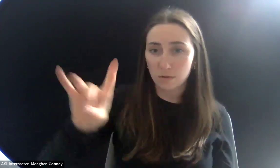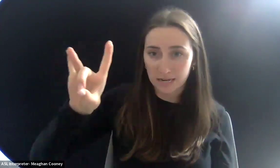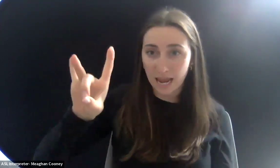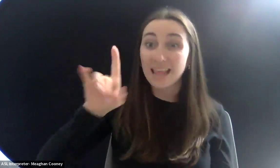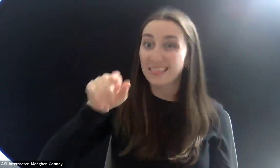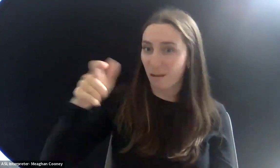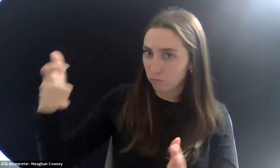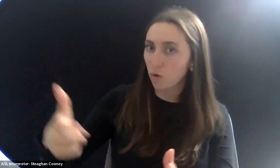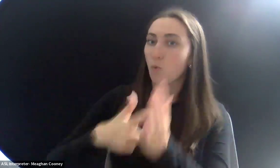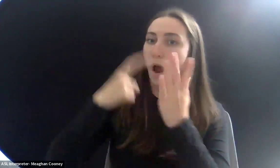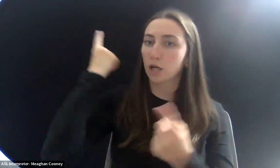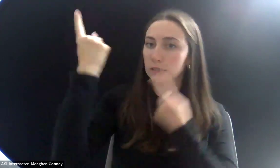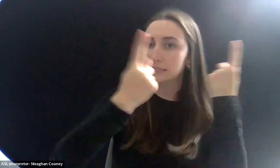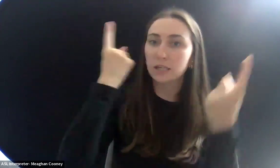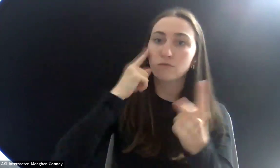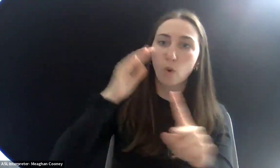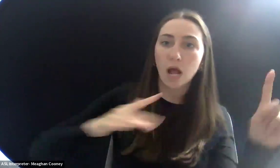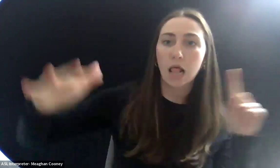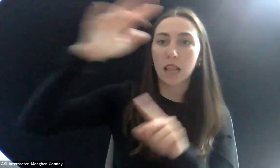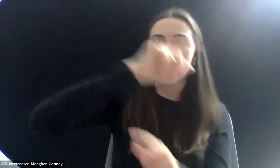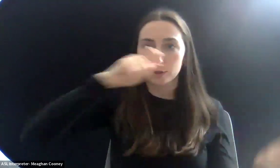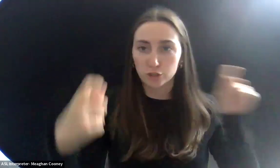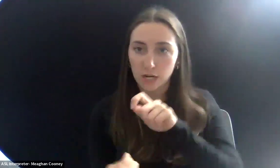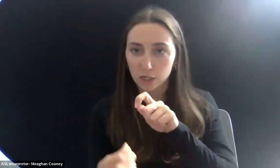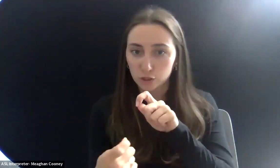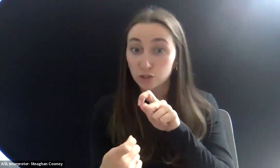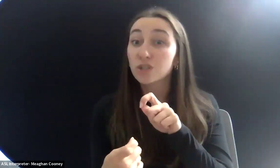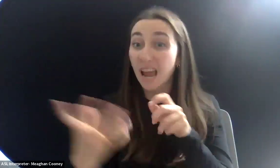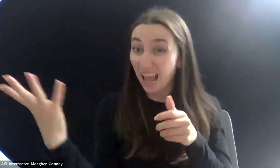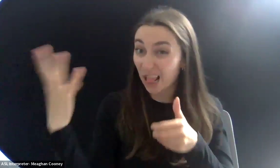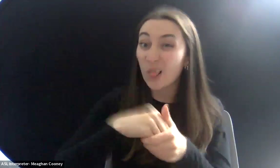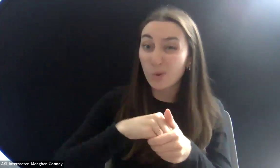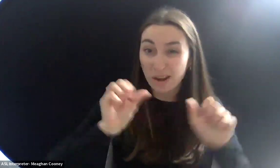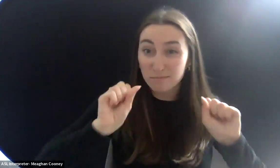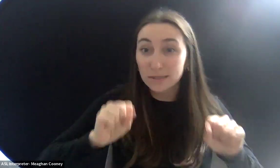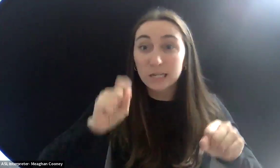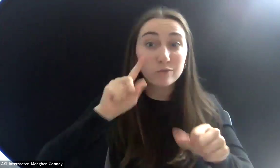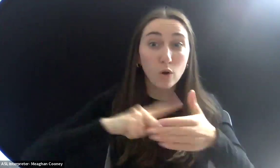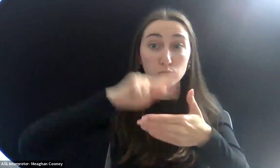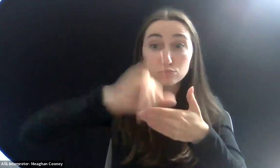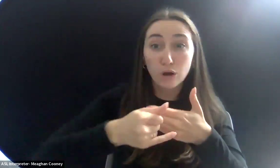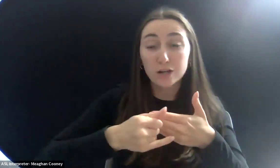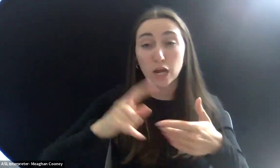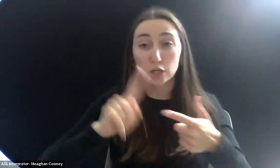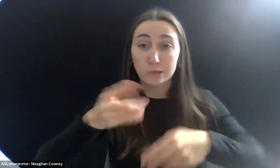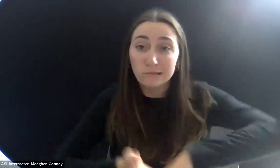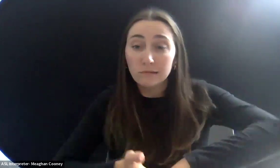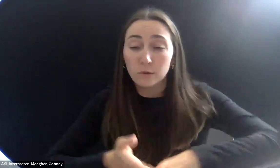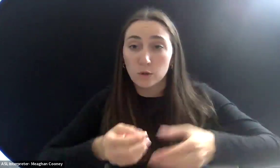climate change, including the potential for projects to increase greenhouse gas emissions as well as to adapt to